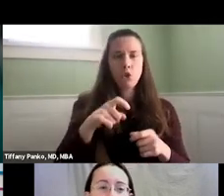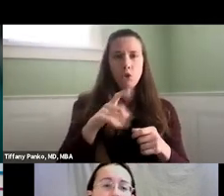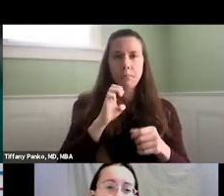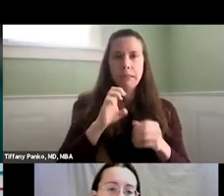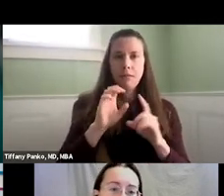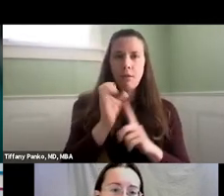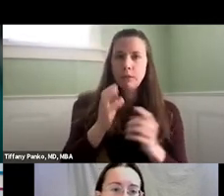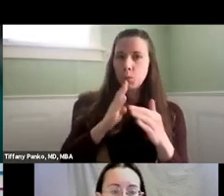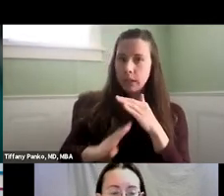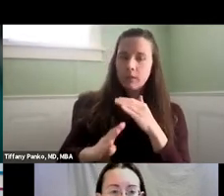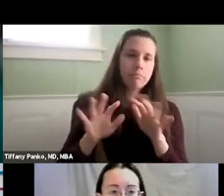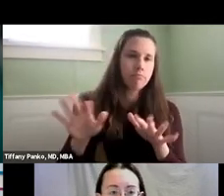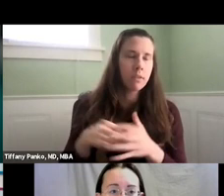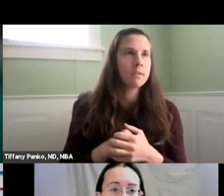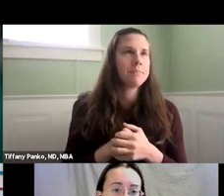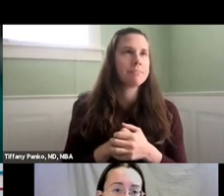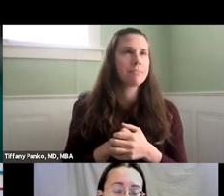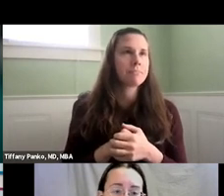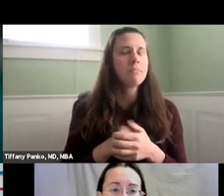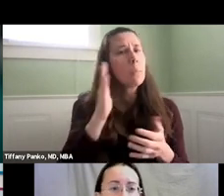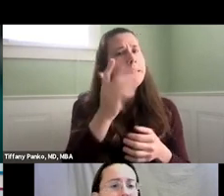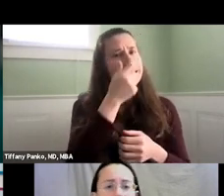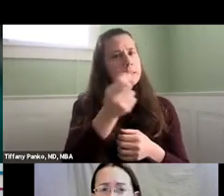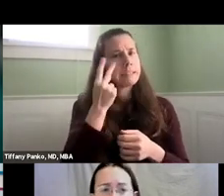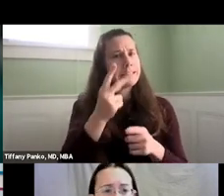communication. And they realize why language concordance is so important. They realize